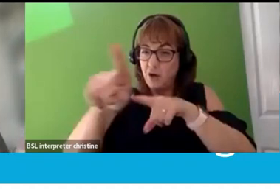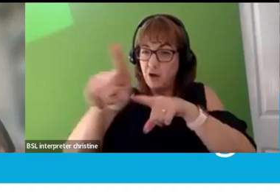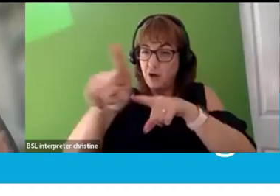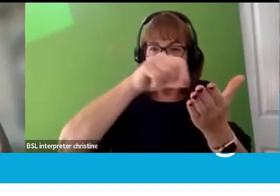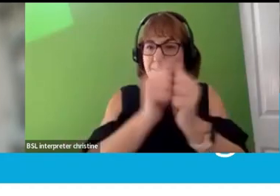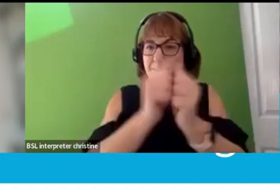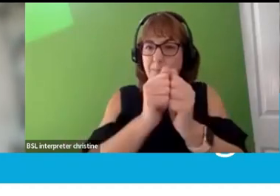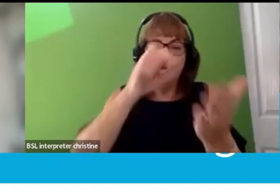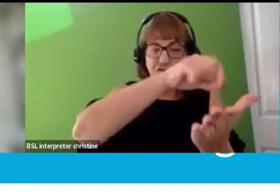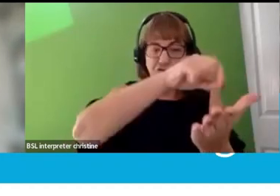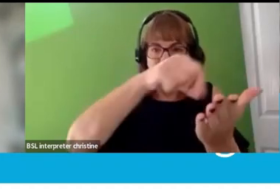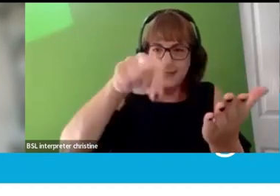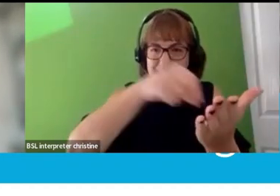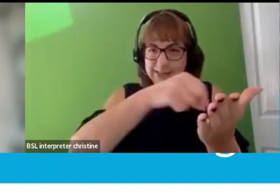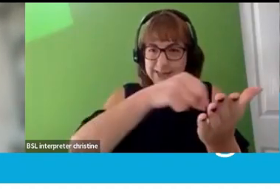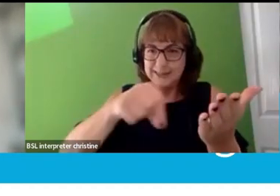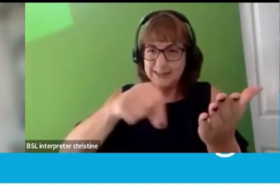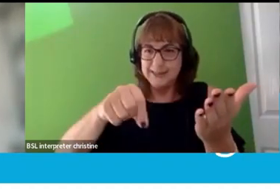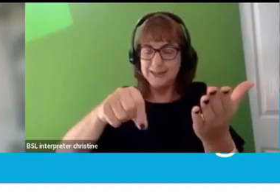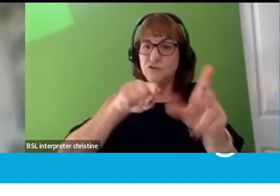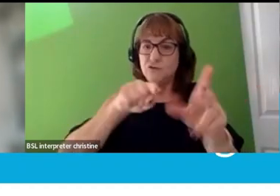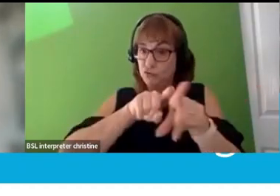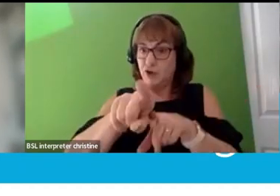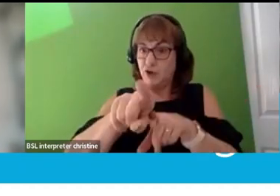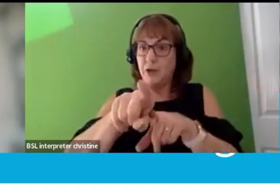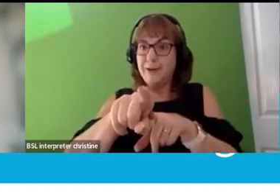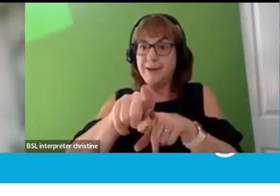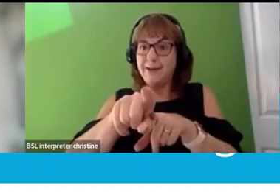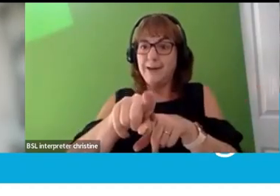awareness of what you know, if you want to make it even harder you can sit even like on the edge